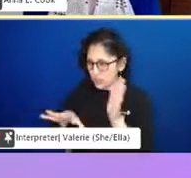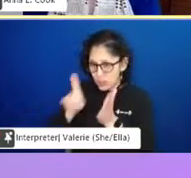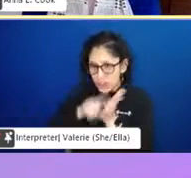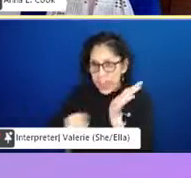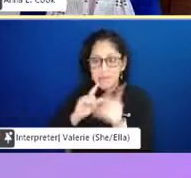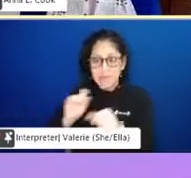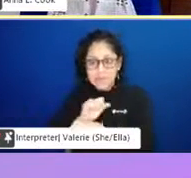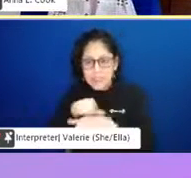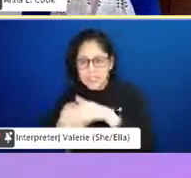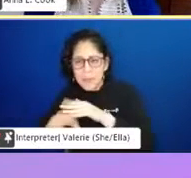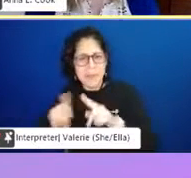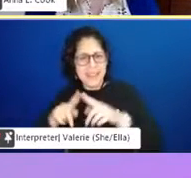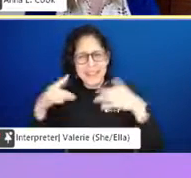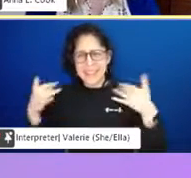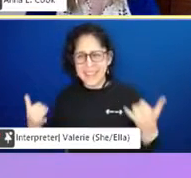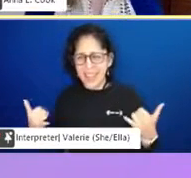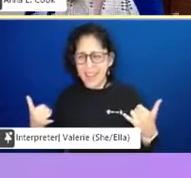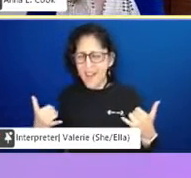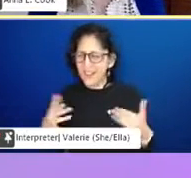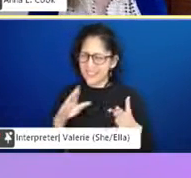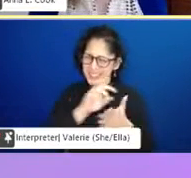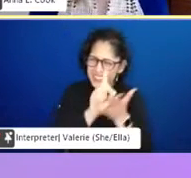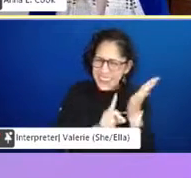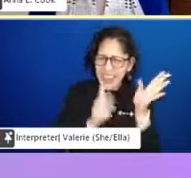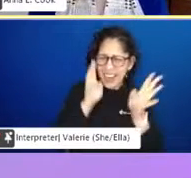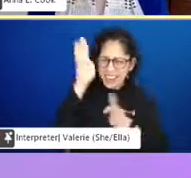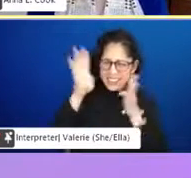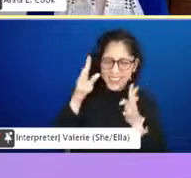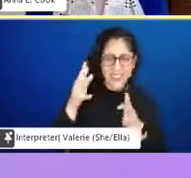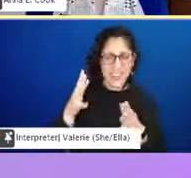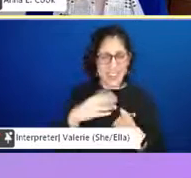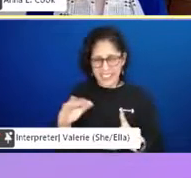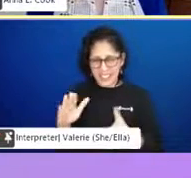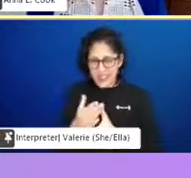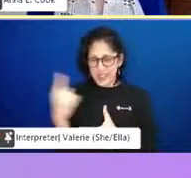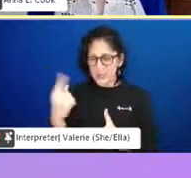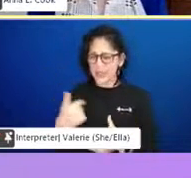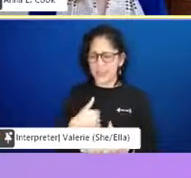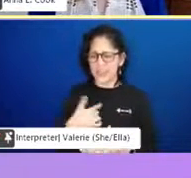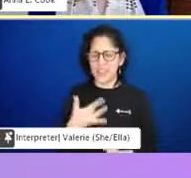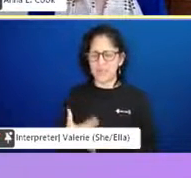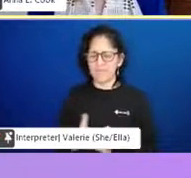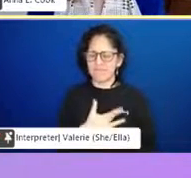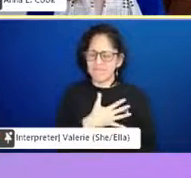something and to share something that means so much to me and I'm even getting to work on